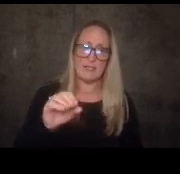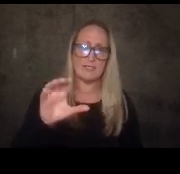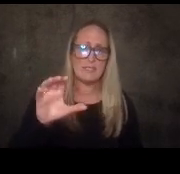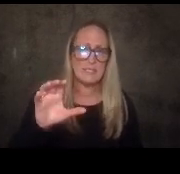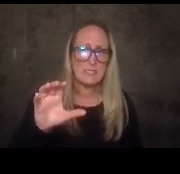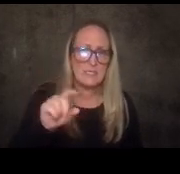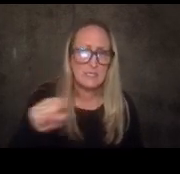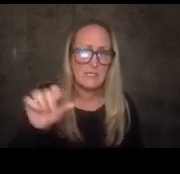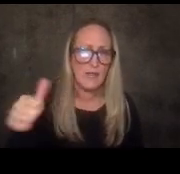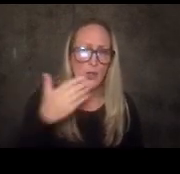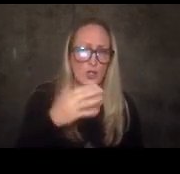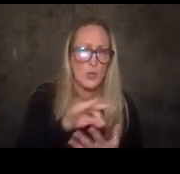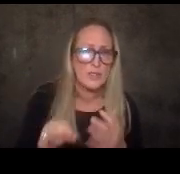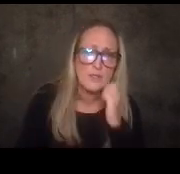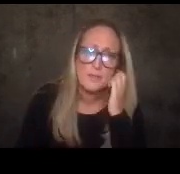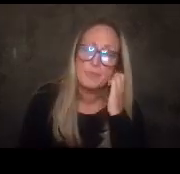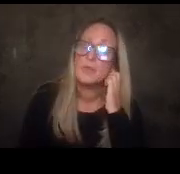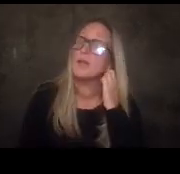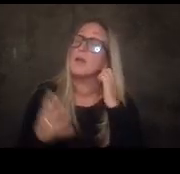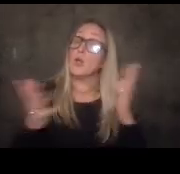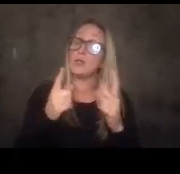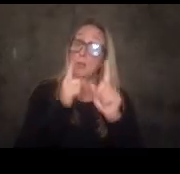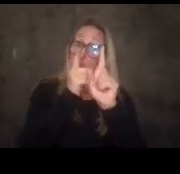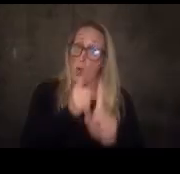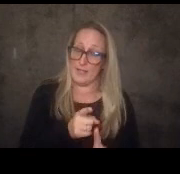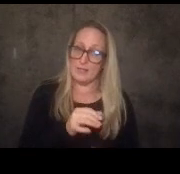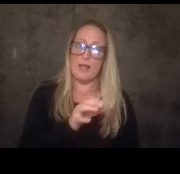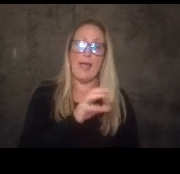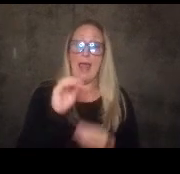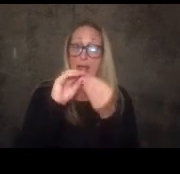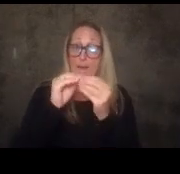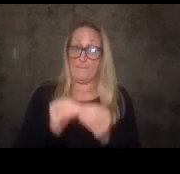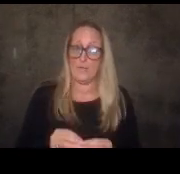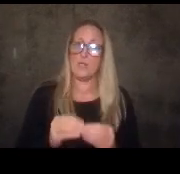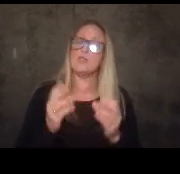We also encourage using things like bullet points and numbering to create more accessible lists.